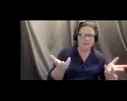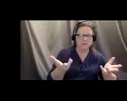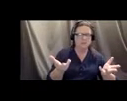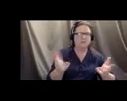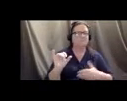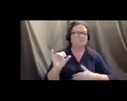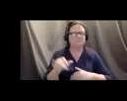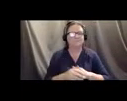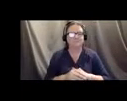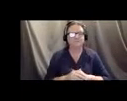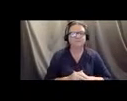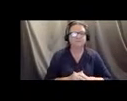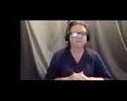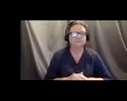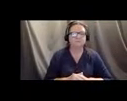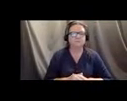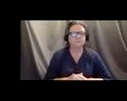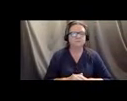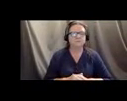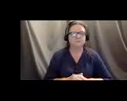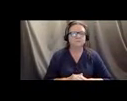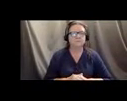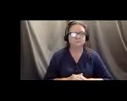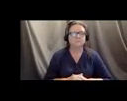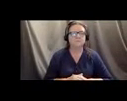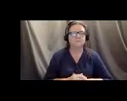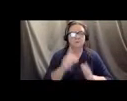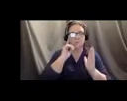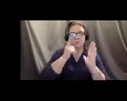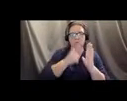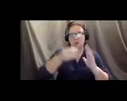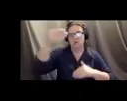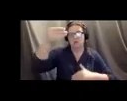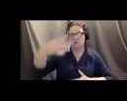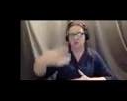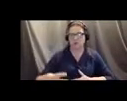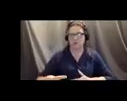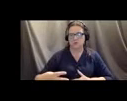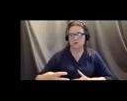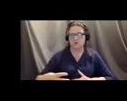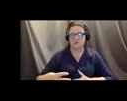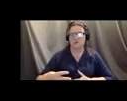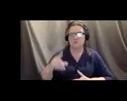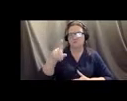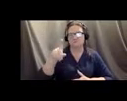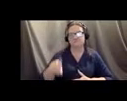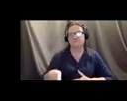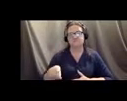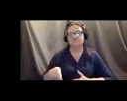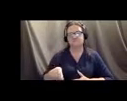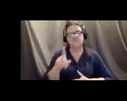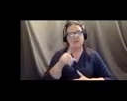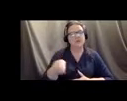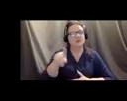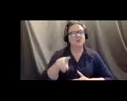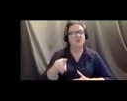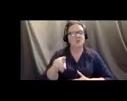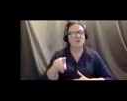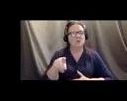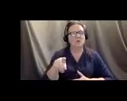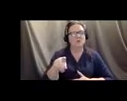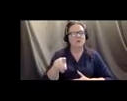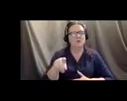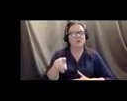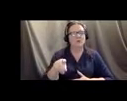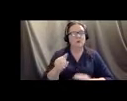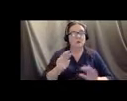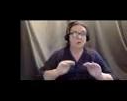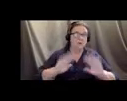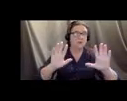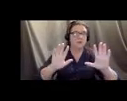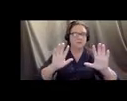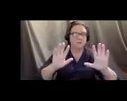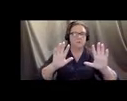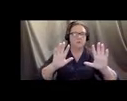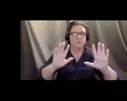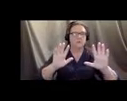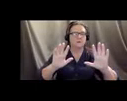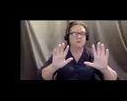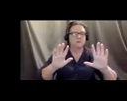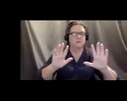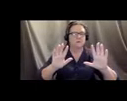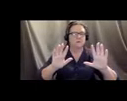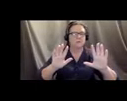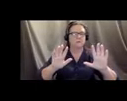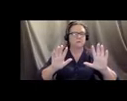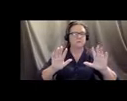So what's coming up for me on all of these you all are clear on the possibilities and